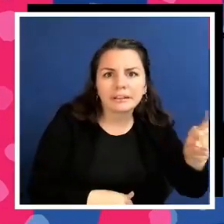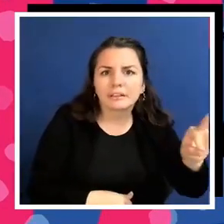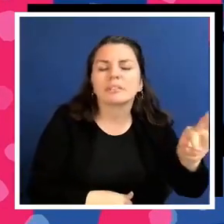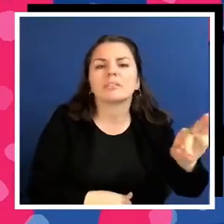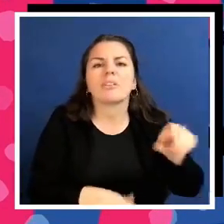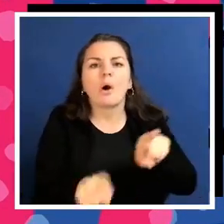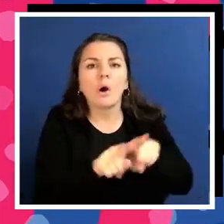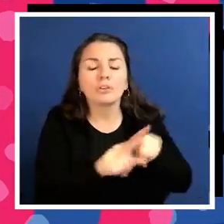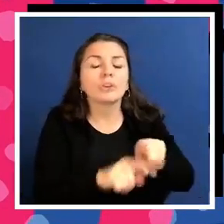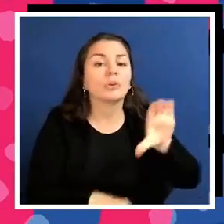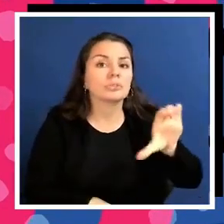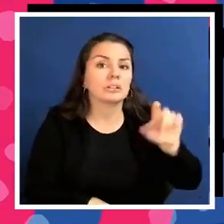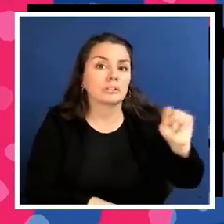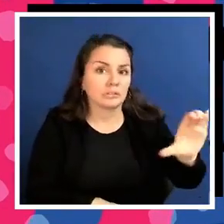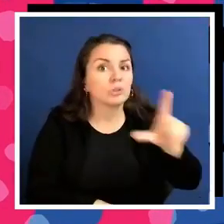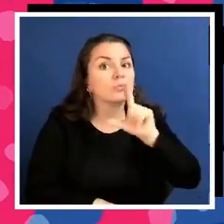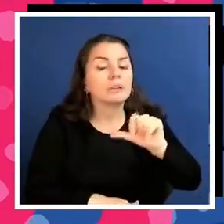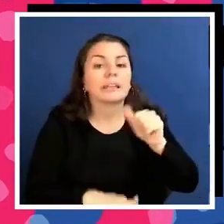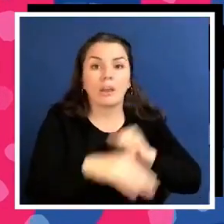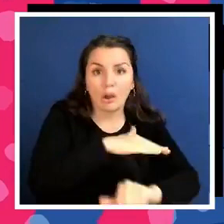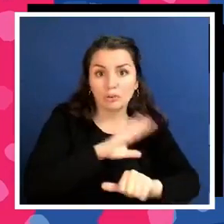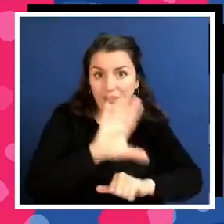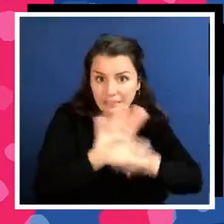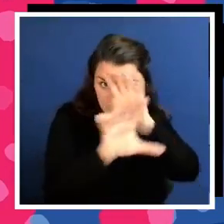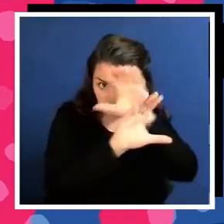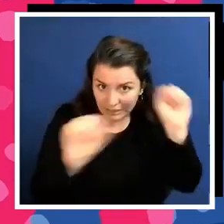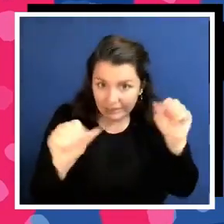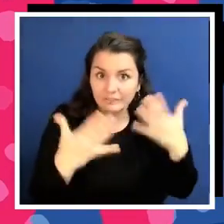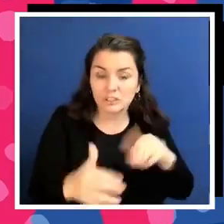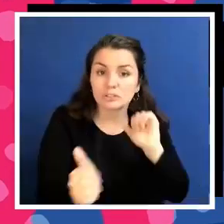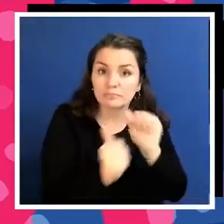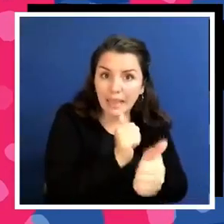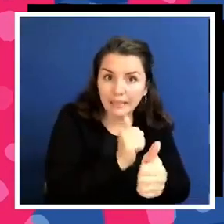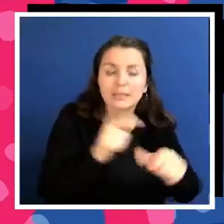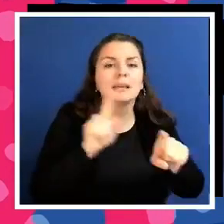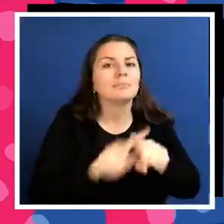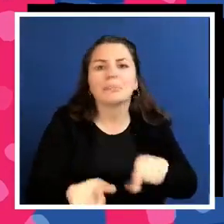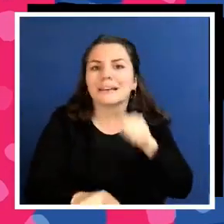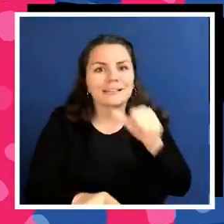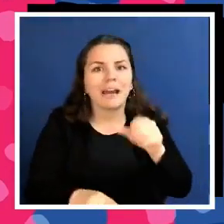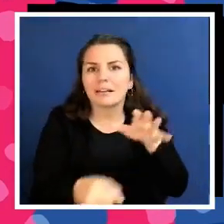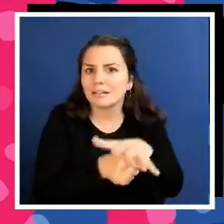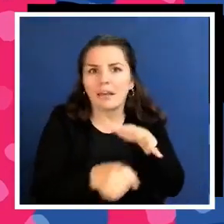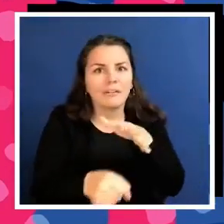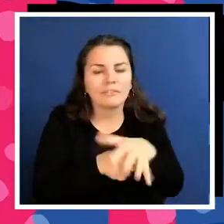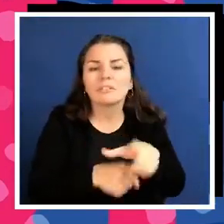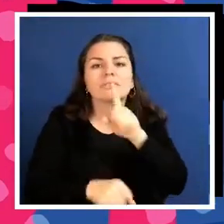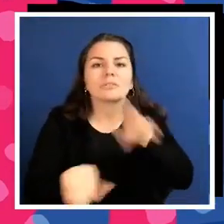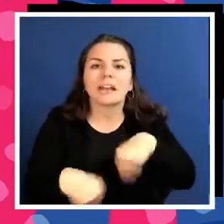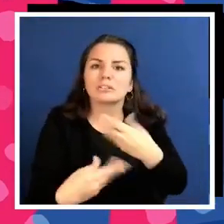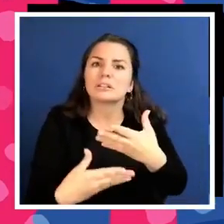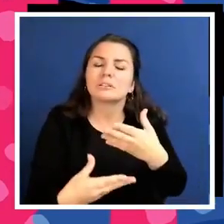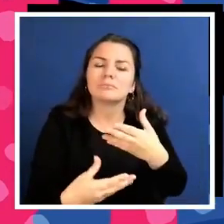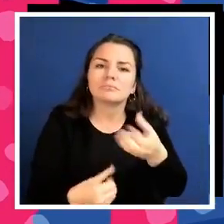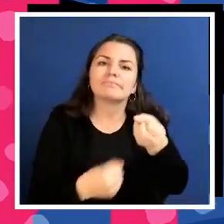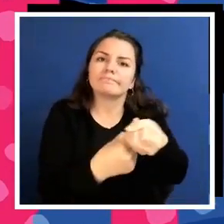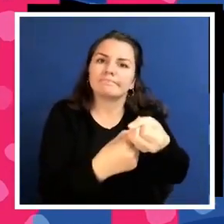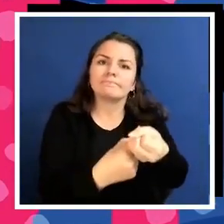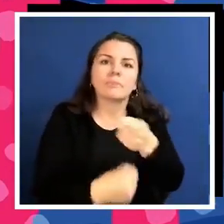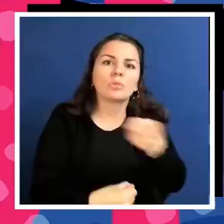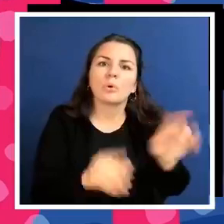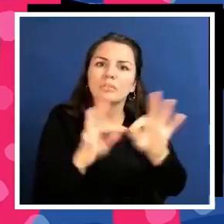OVER, BILL CLINTON SAID, WHILE